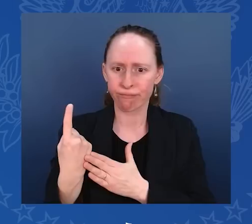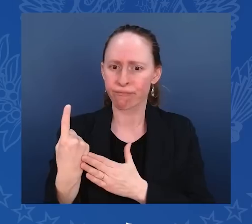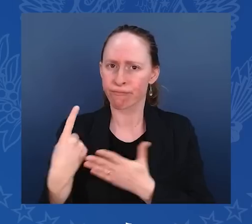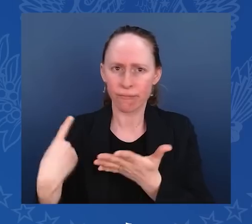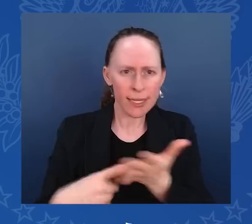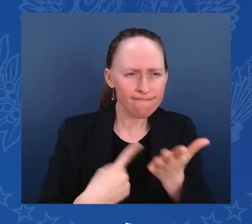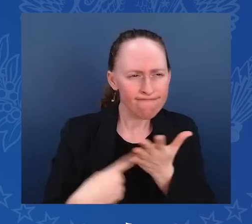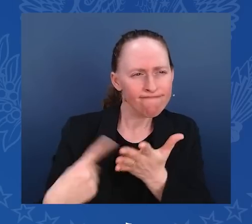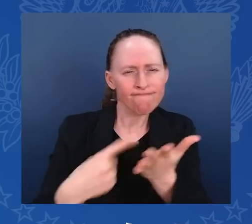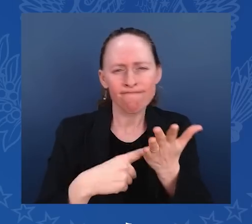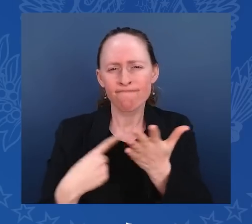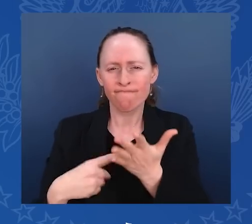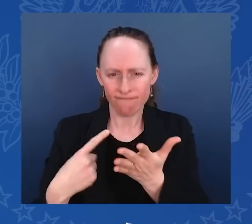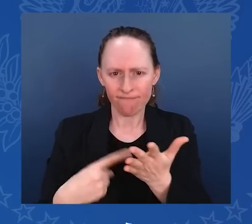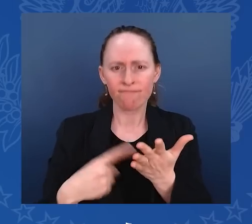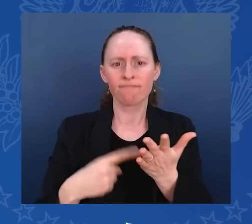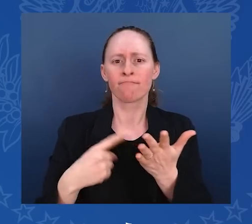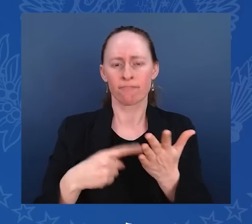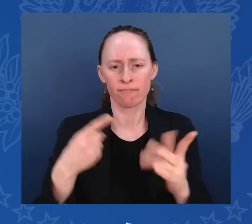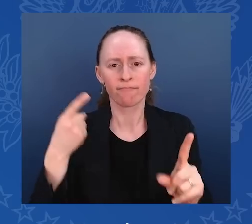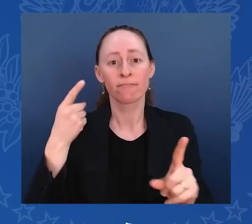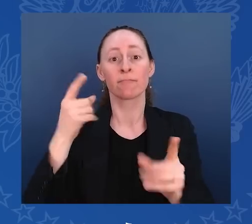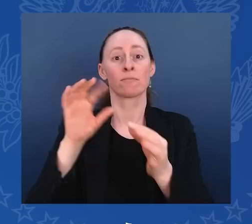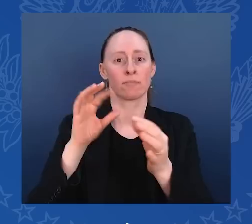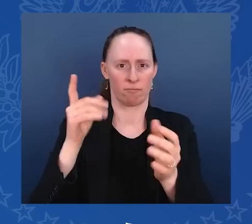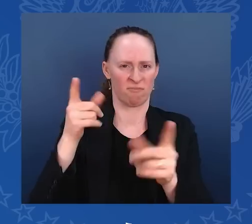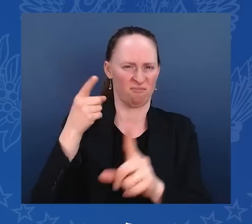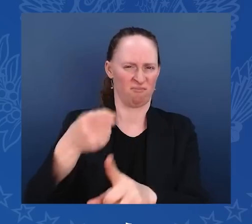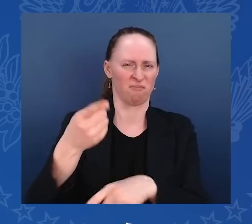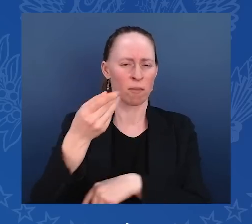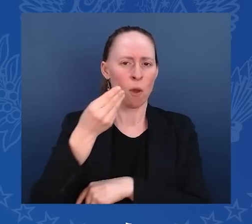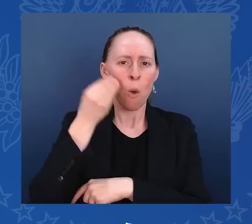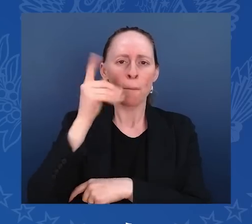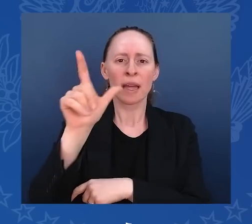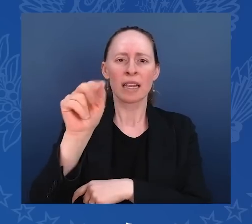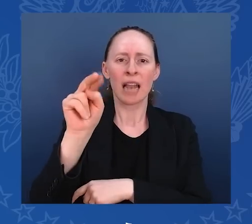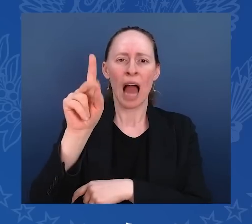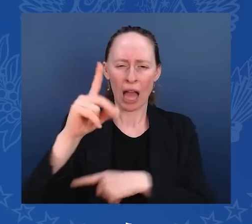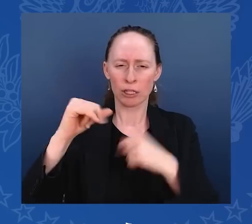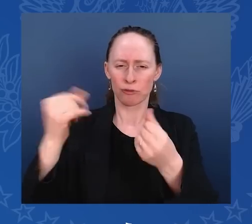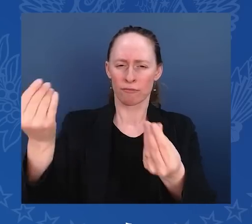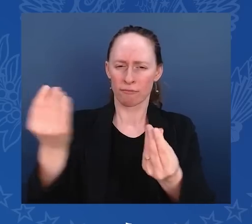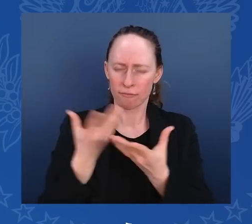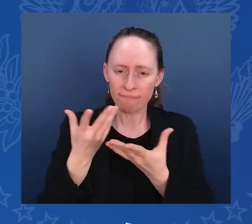The number of people killed in New Orleans has risen to 15, including the attacker. Thirty-five people were injured.